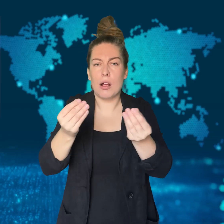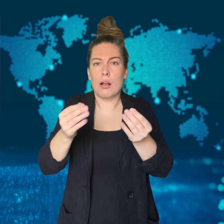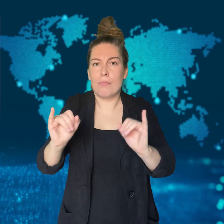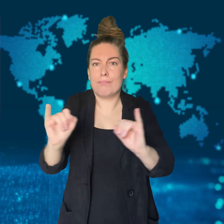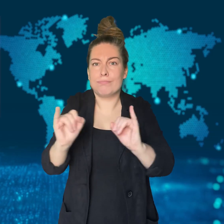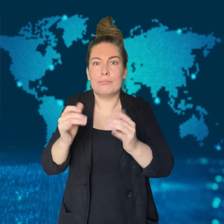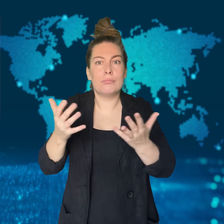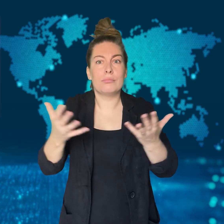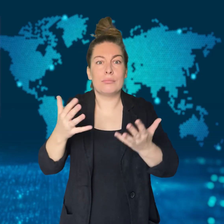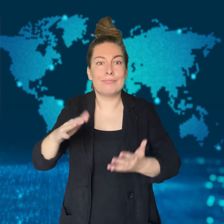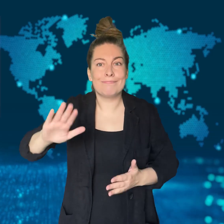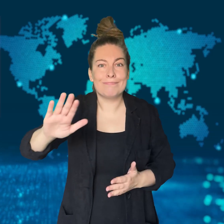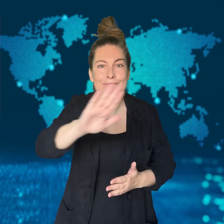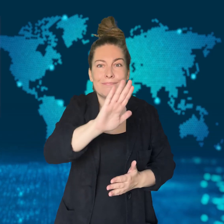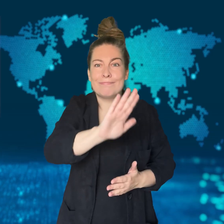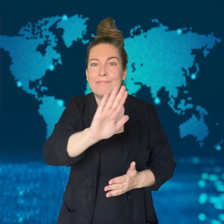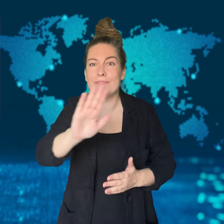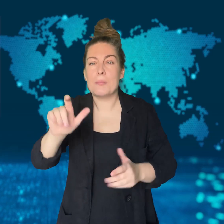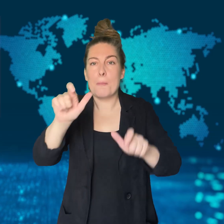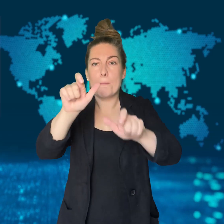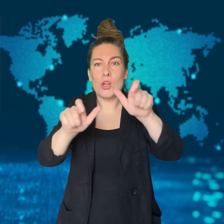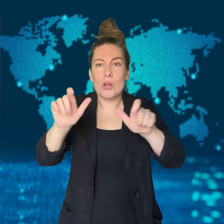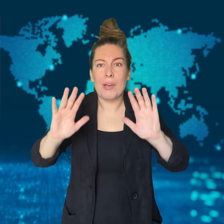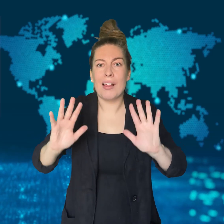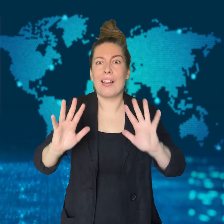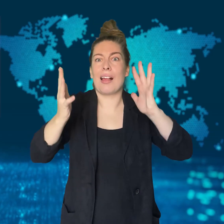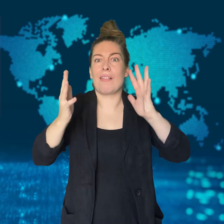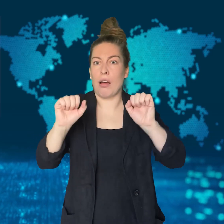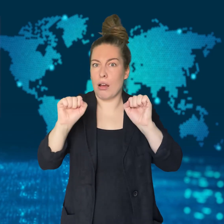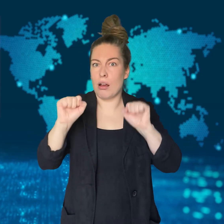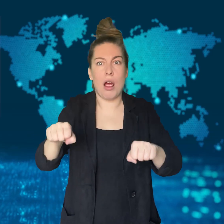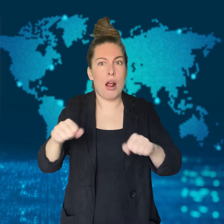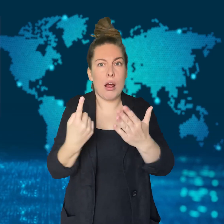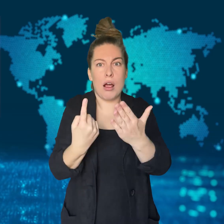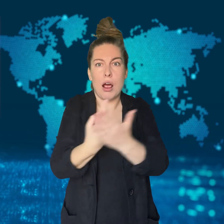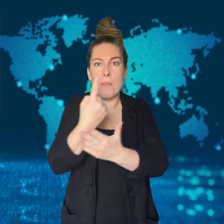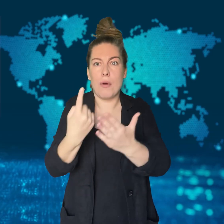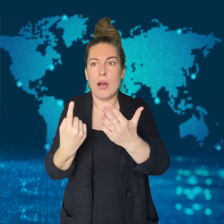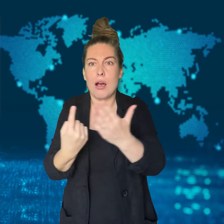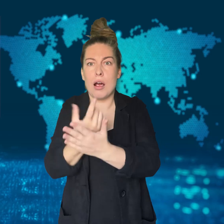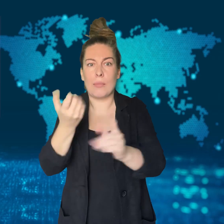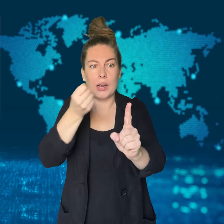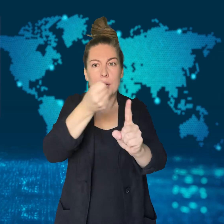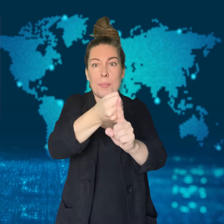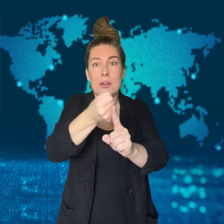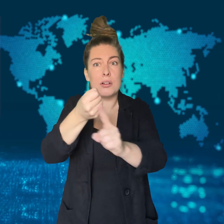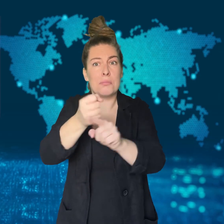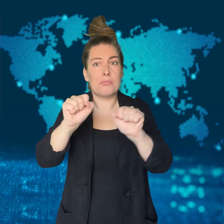than a dozen reliable threats to peoples lives.